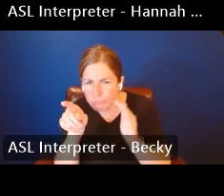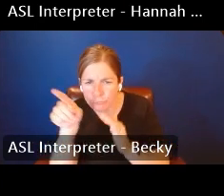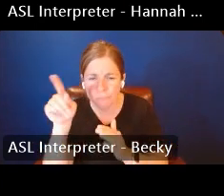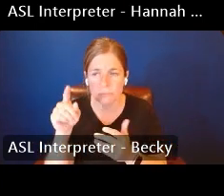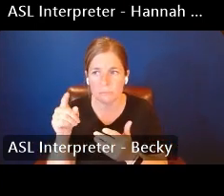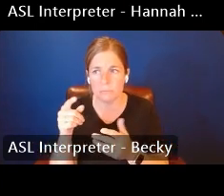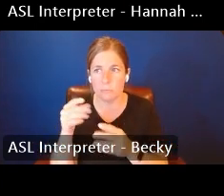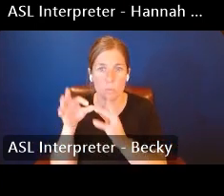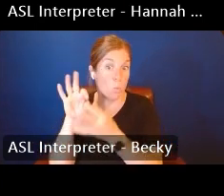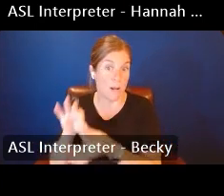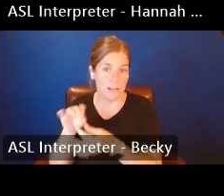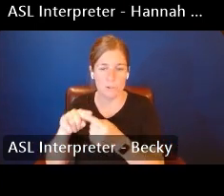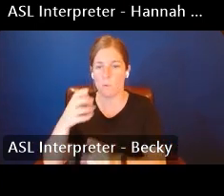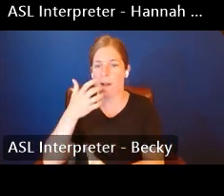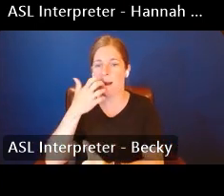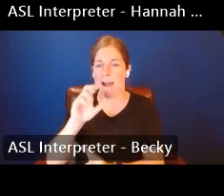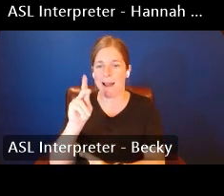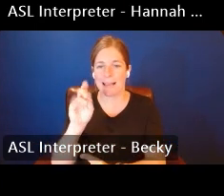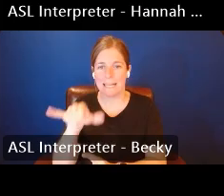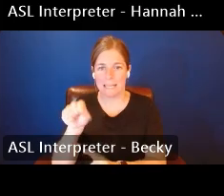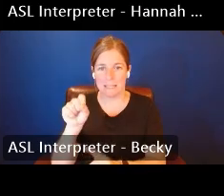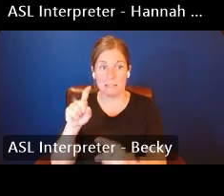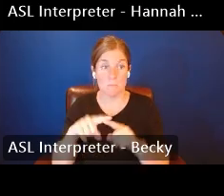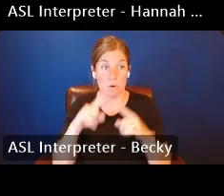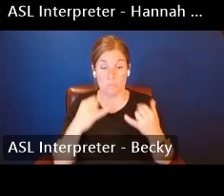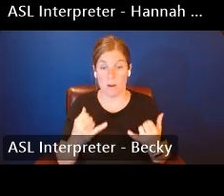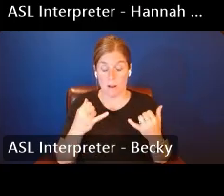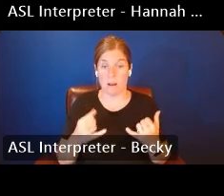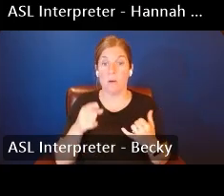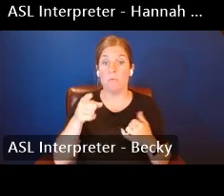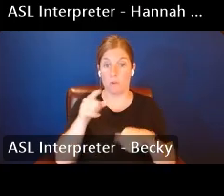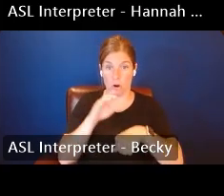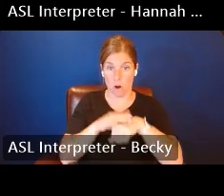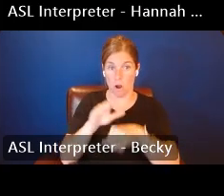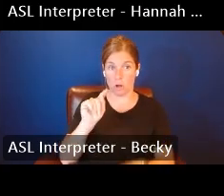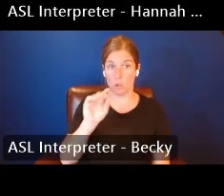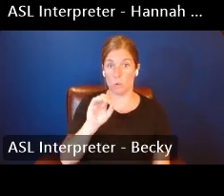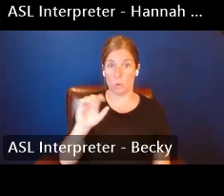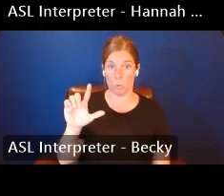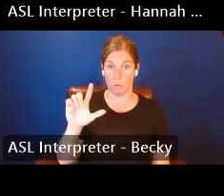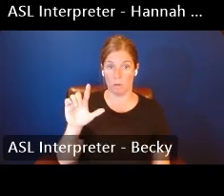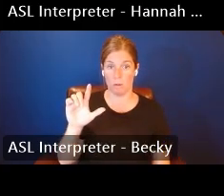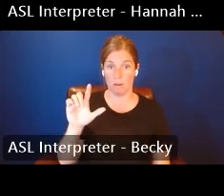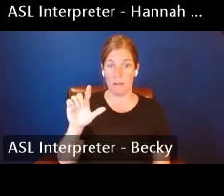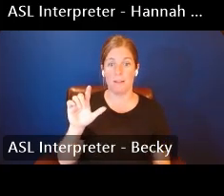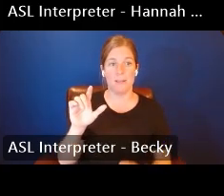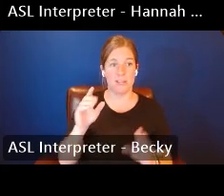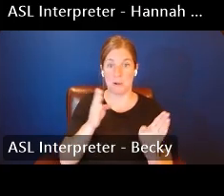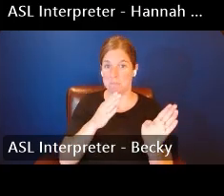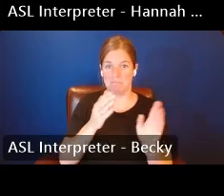So at the moment, you are on a tool, you've passed the map focus center into the tools.